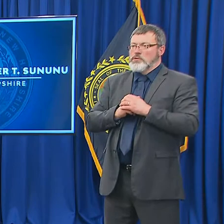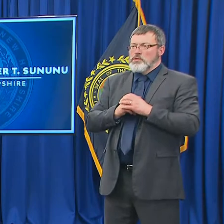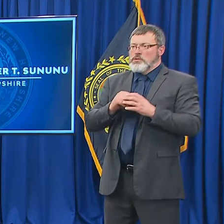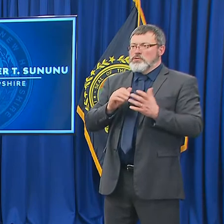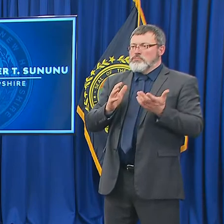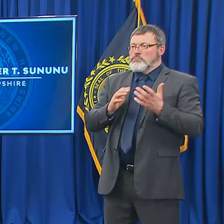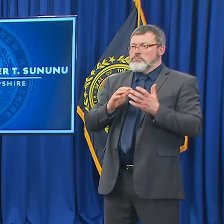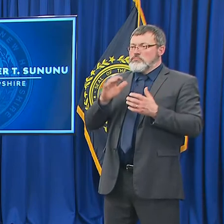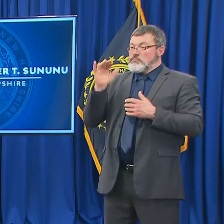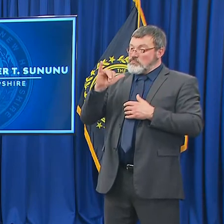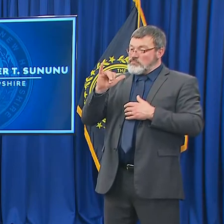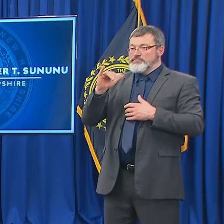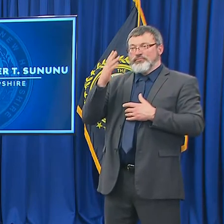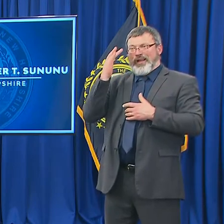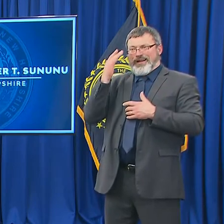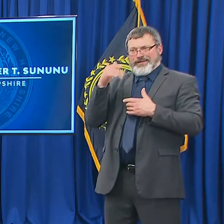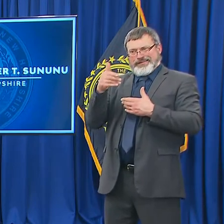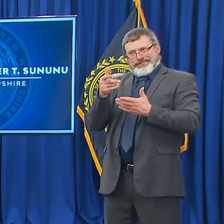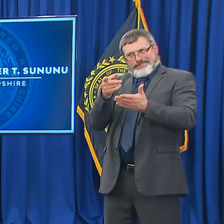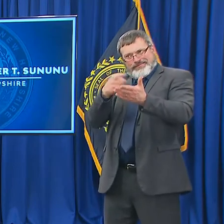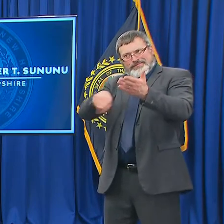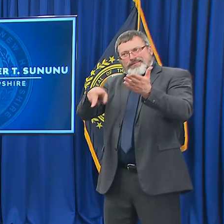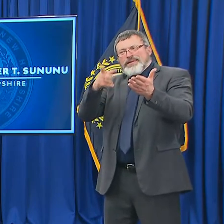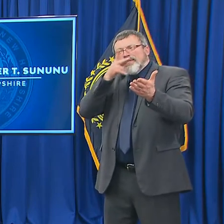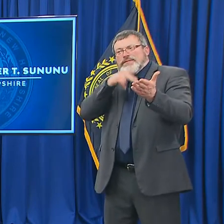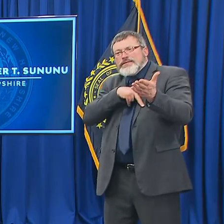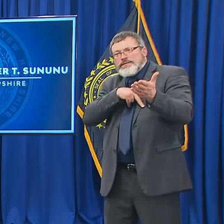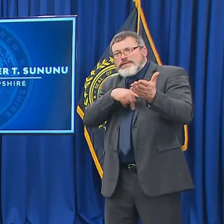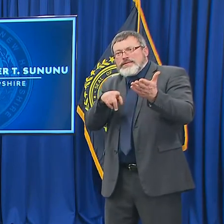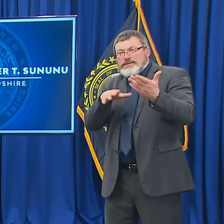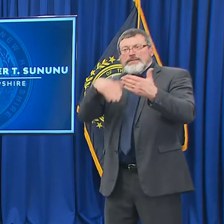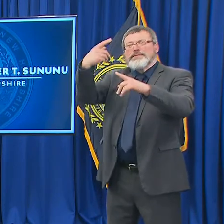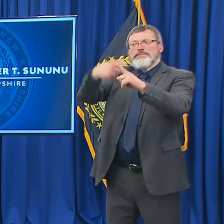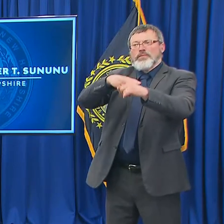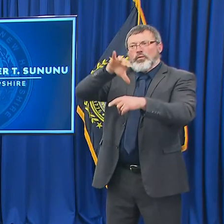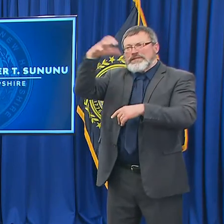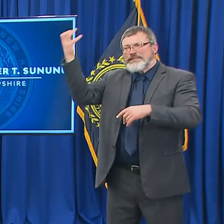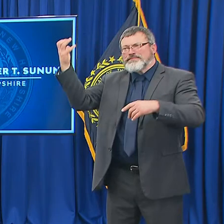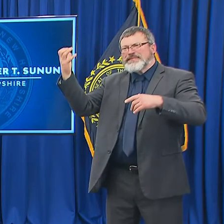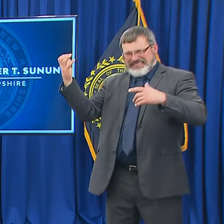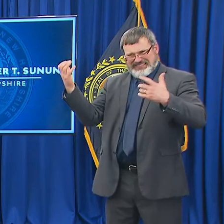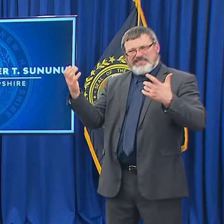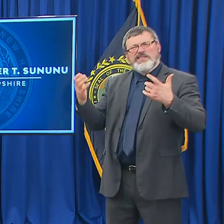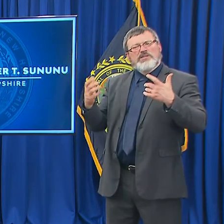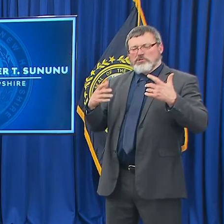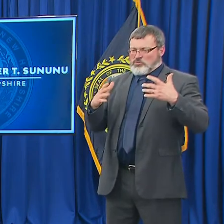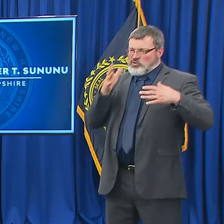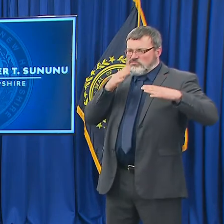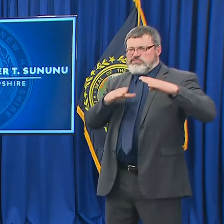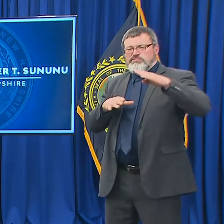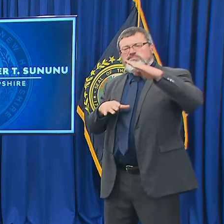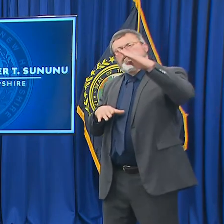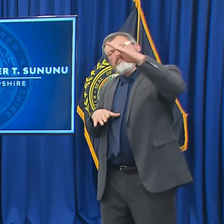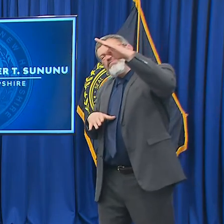So we do have a general idea. And it's not as simple as a finite number right.